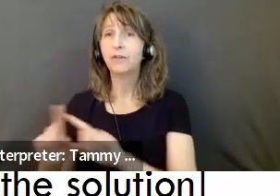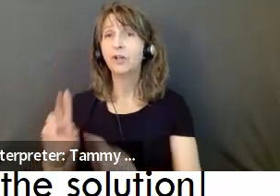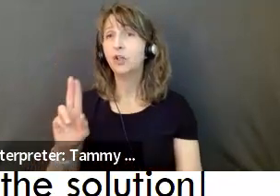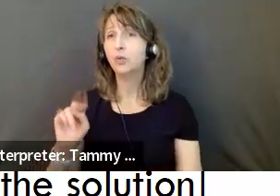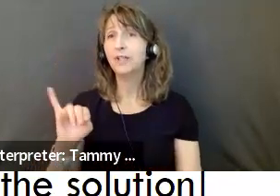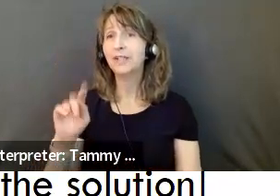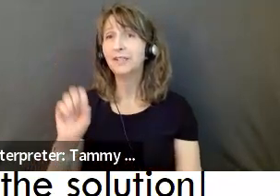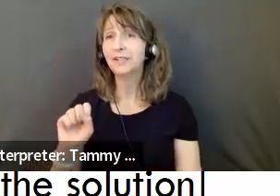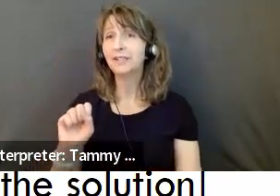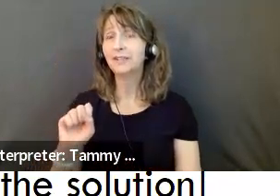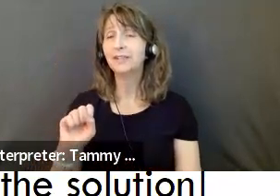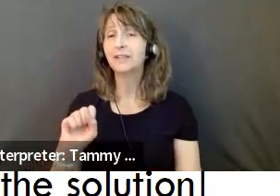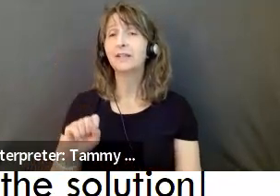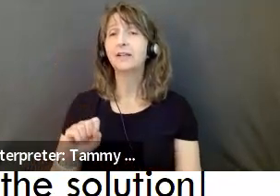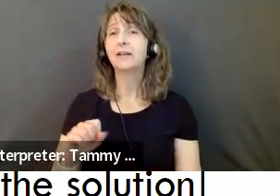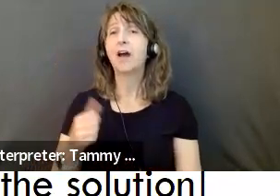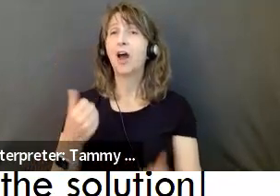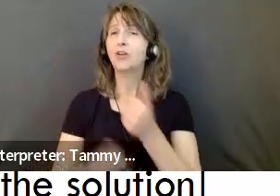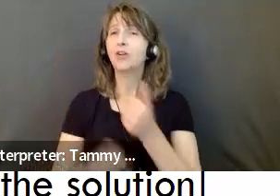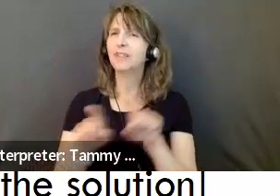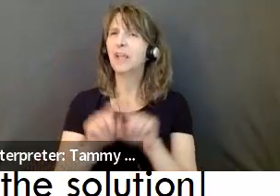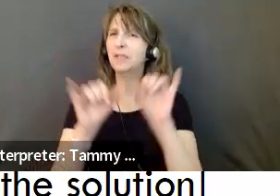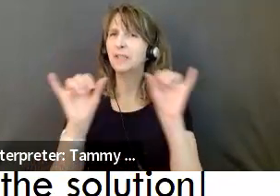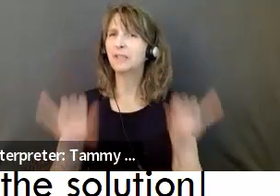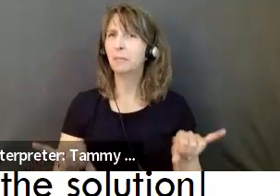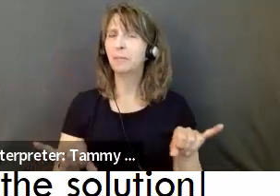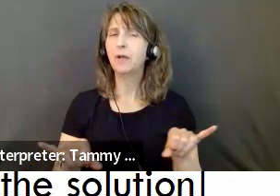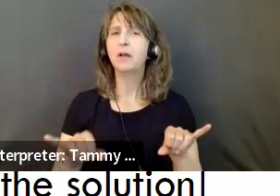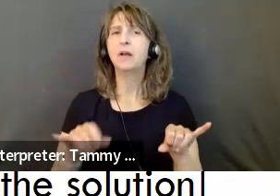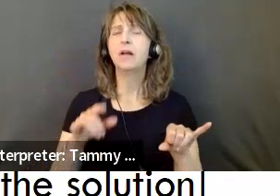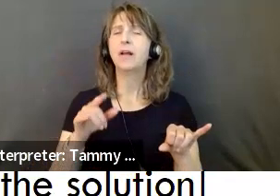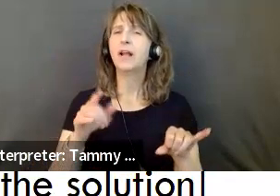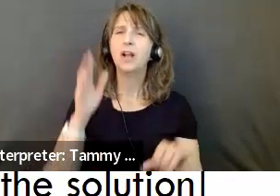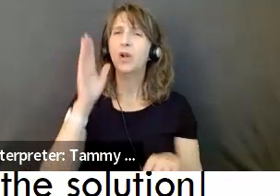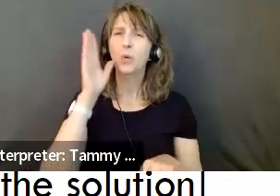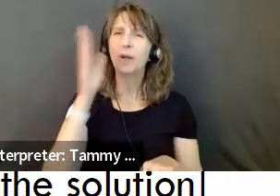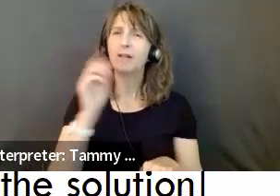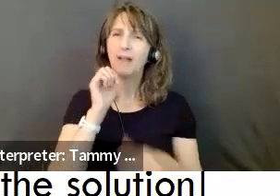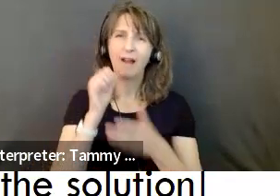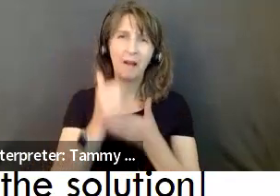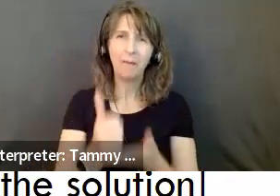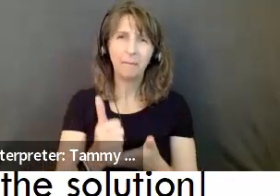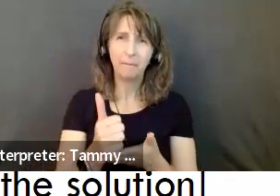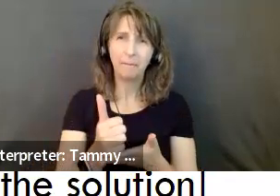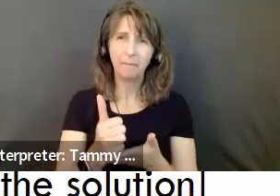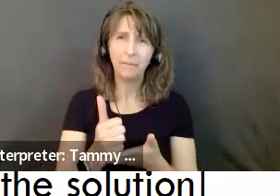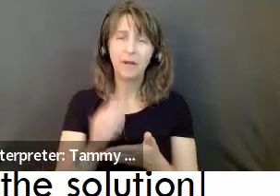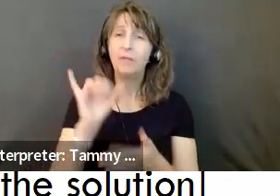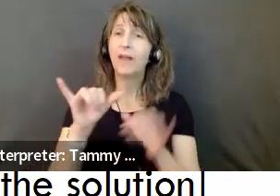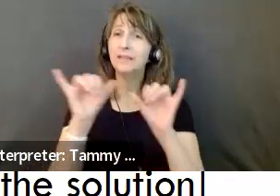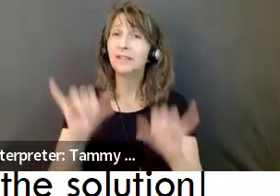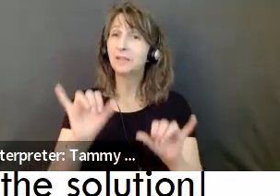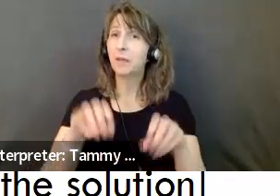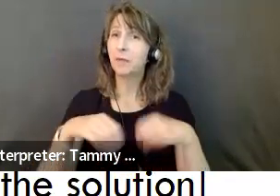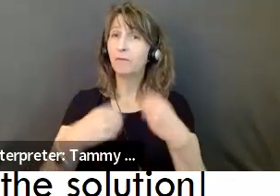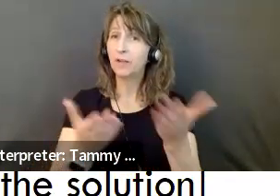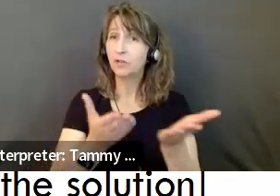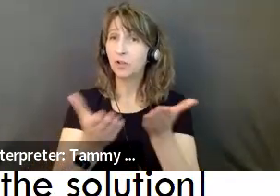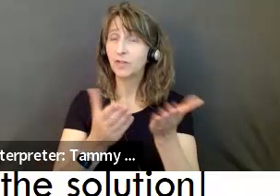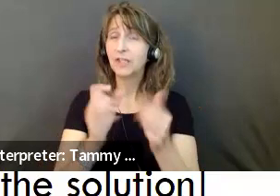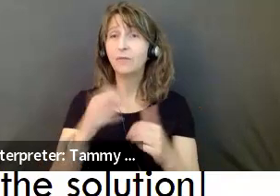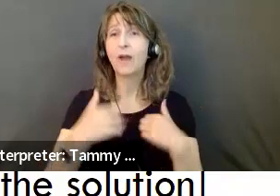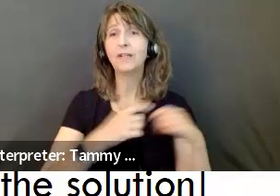Then at the end of the day, we're just going to further fragment the system that provides the services that are individuals, and loved one needs.